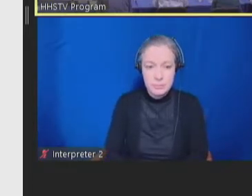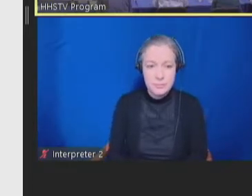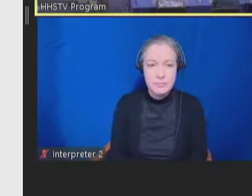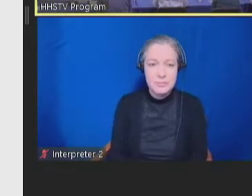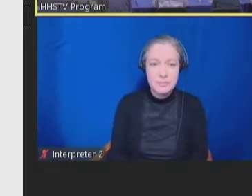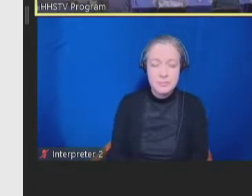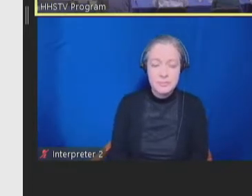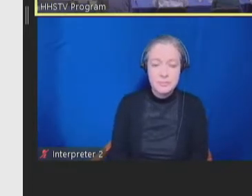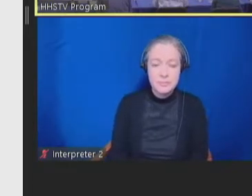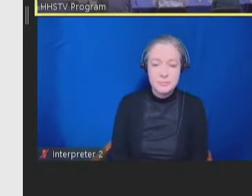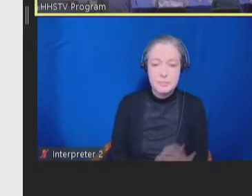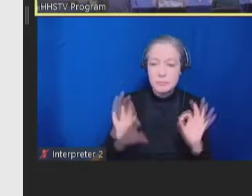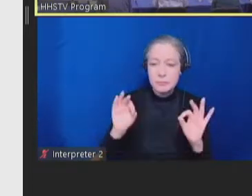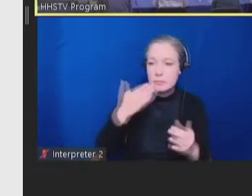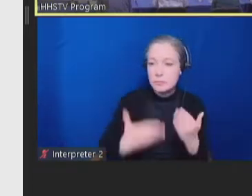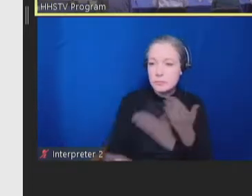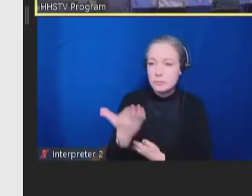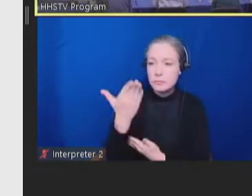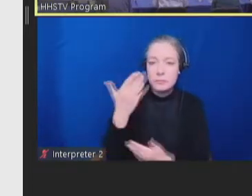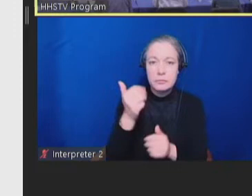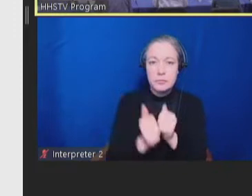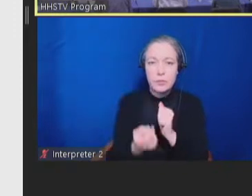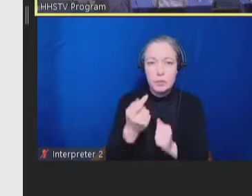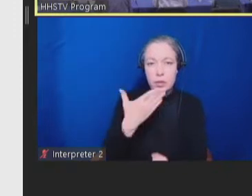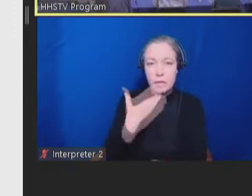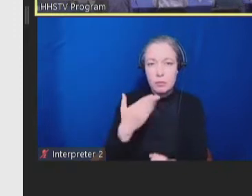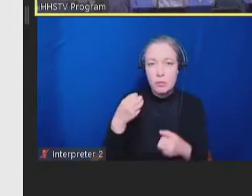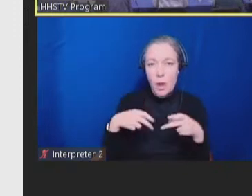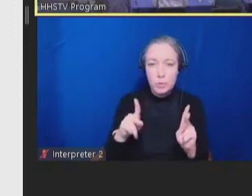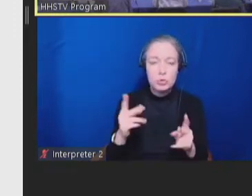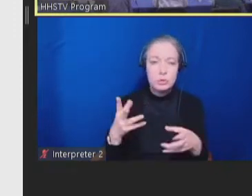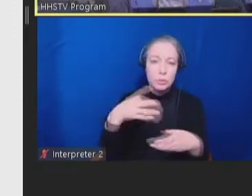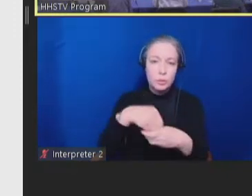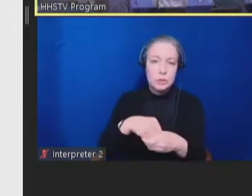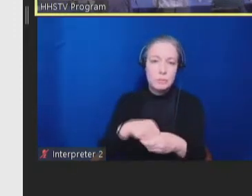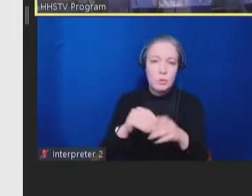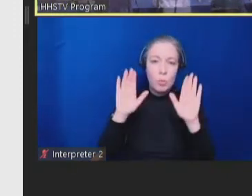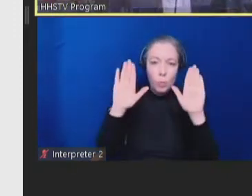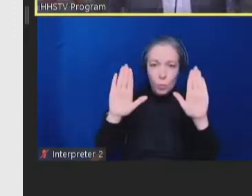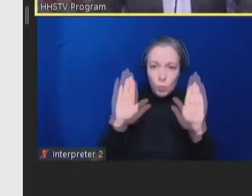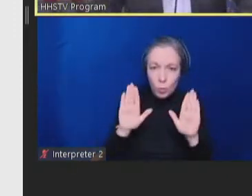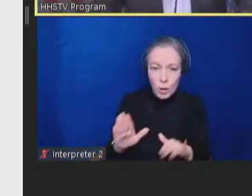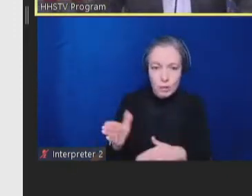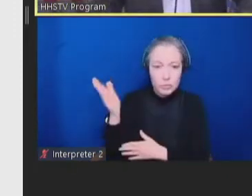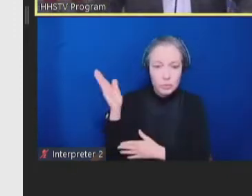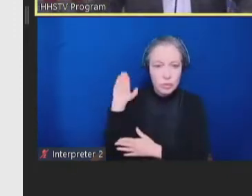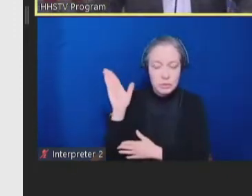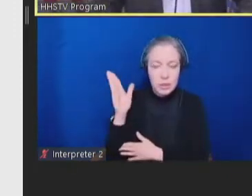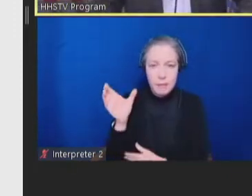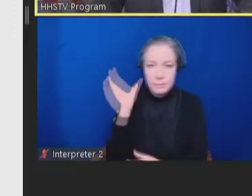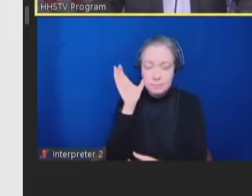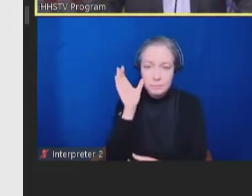David Humphries: All right. Good morning, everyone. Thank you so much for the opportunity to participate in this wonderful session. Hearing your discussions over the last few days has been